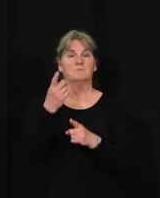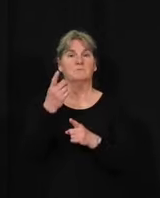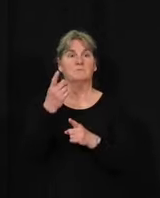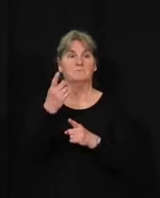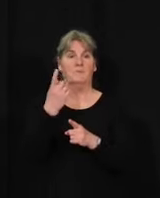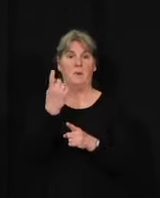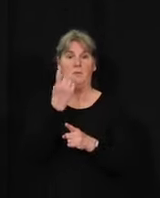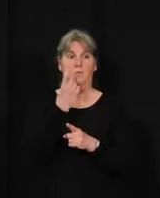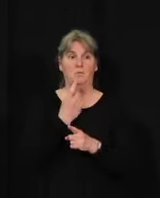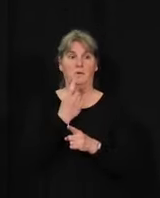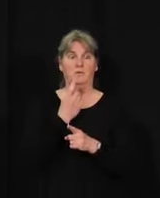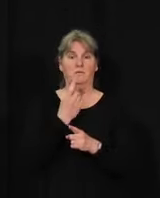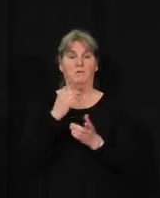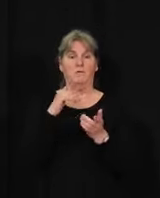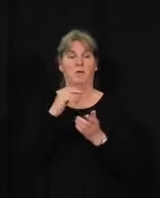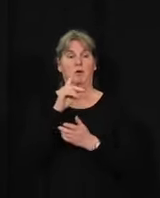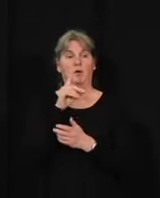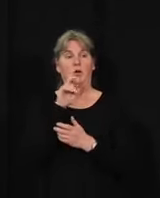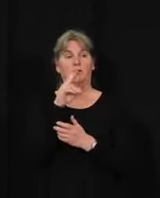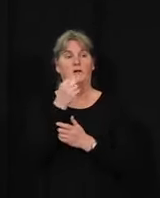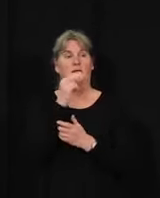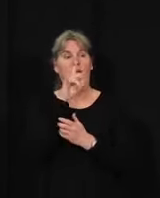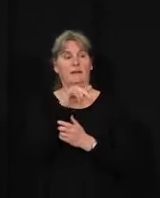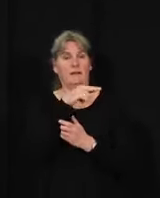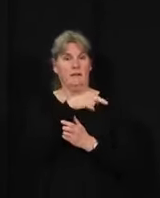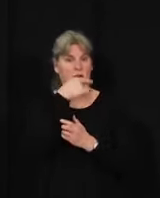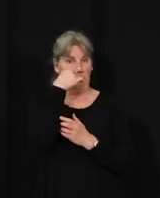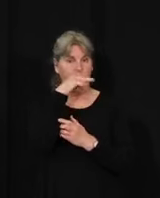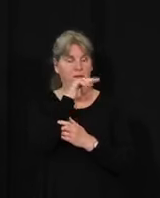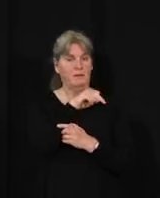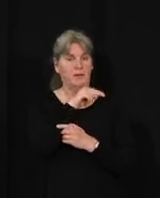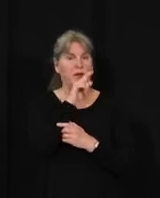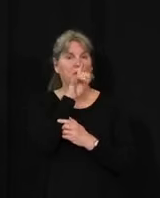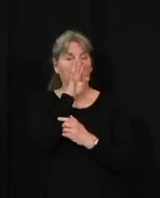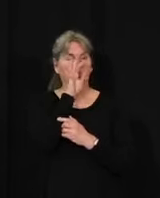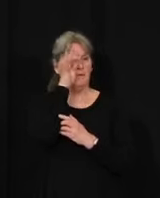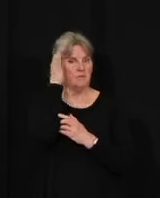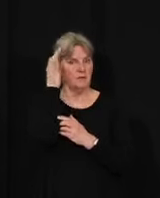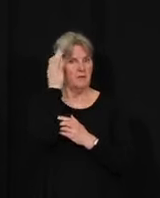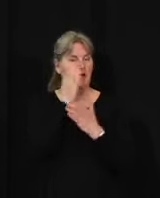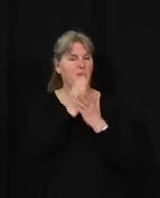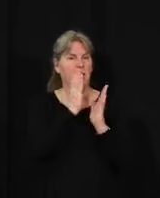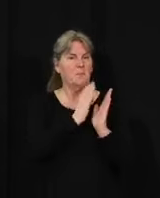They question is for Dr Hanley. What it be possible to say a few words in French of the plan to